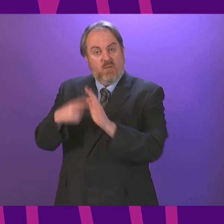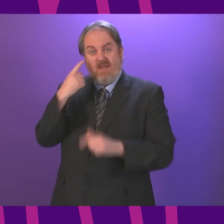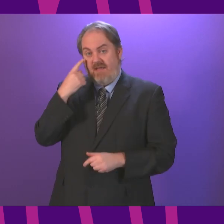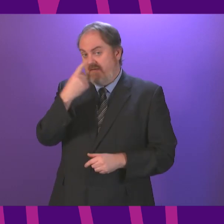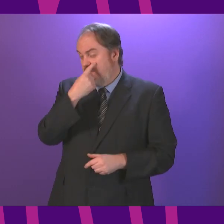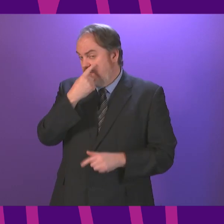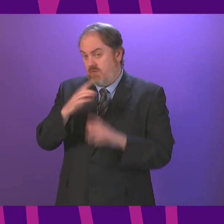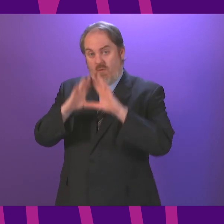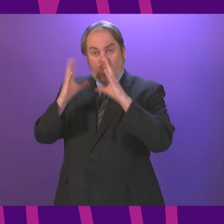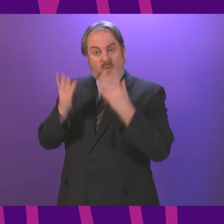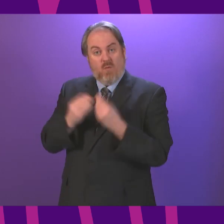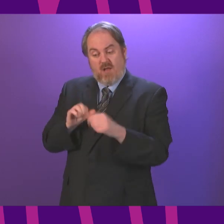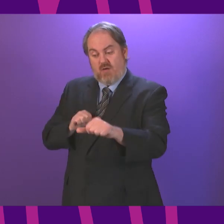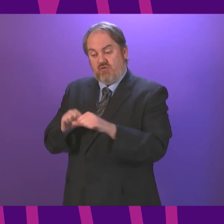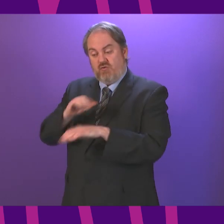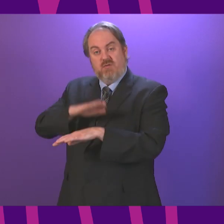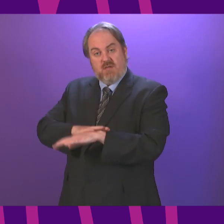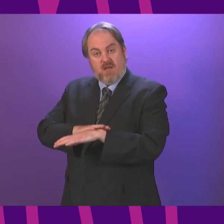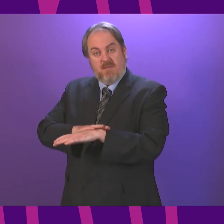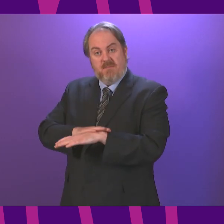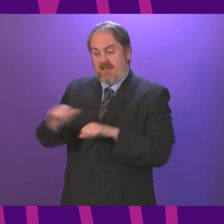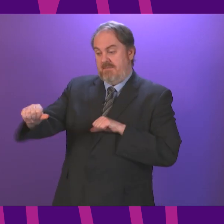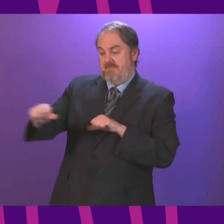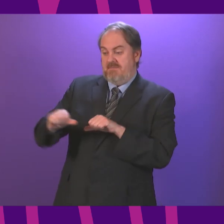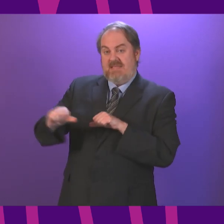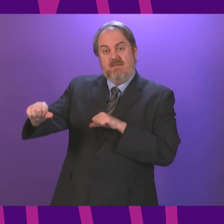the short-term and medium-term outcomes have been achieved. There has been demonstrable